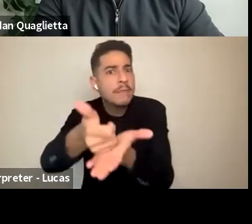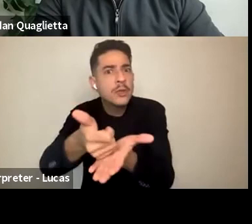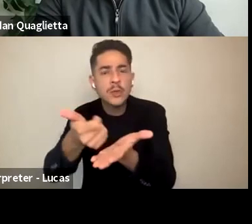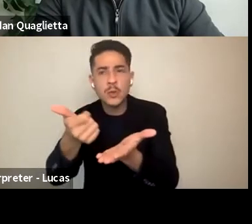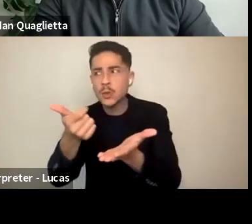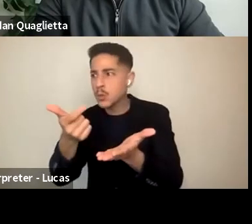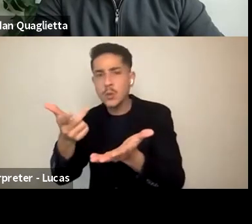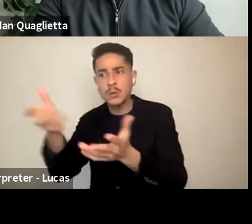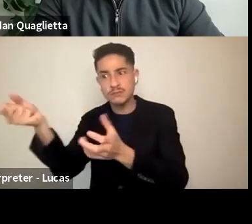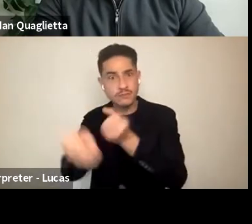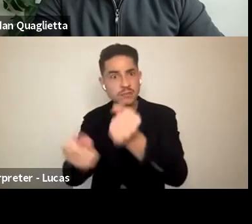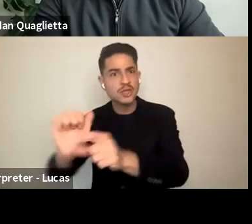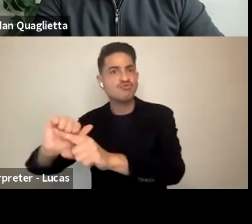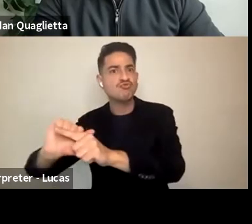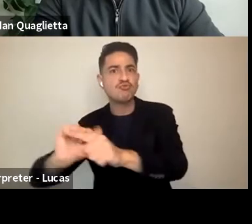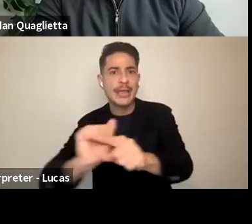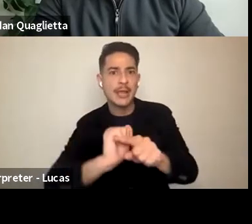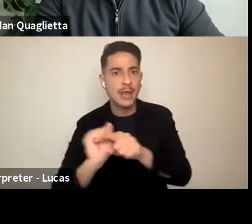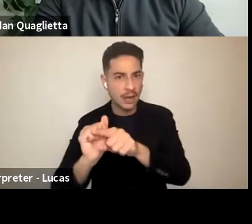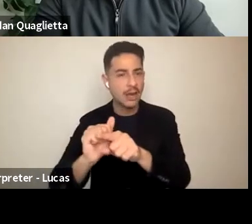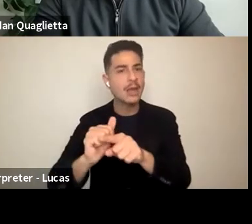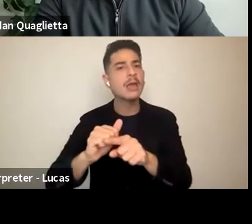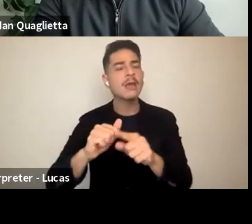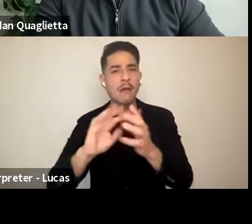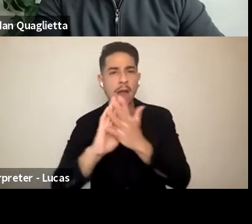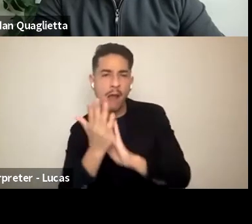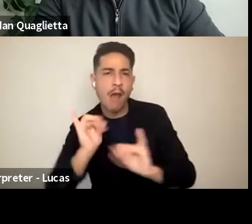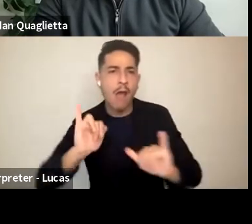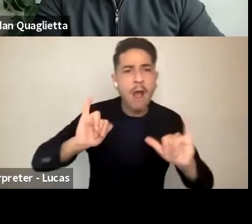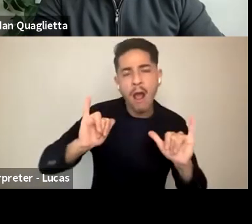that in house person to become more an expert in in house SEO.